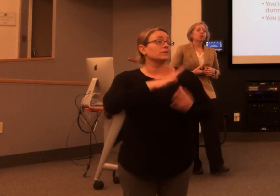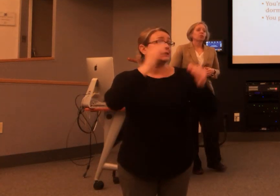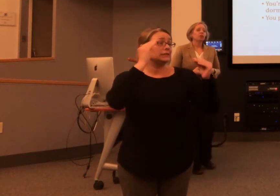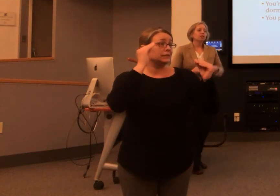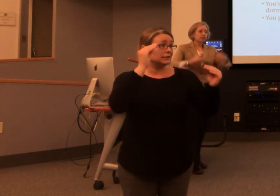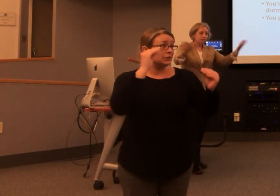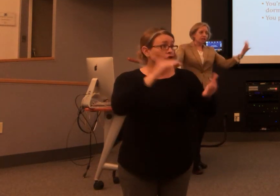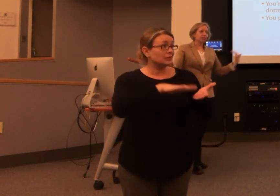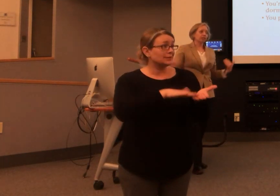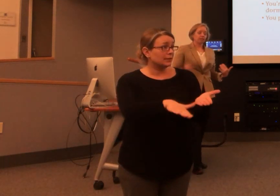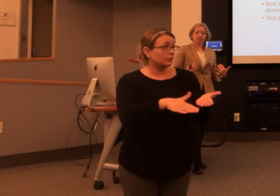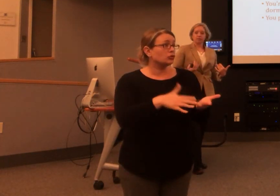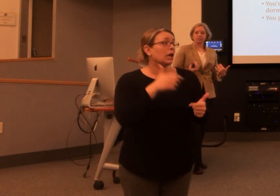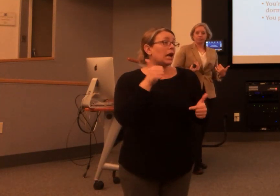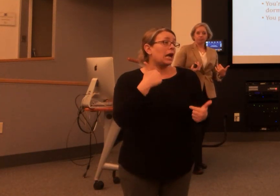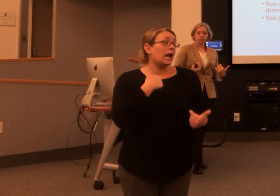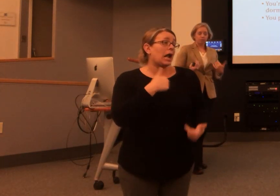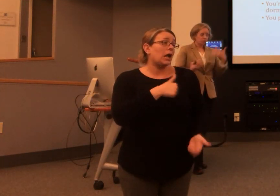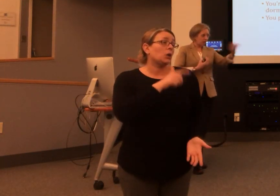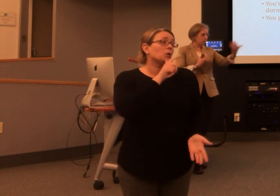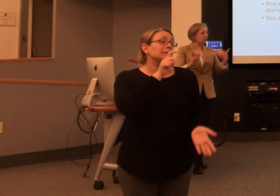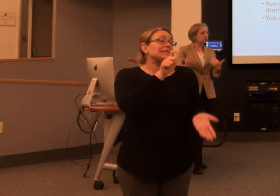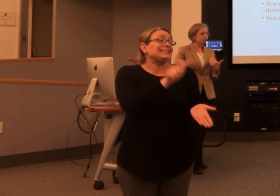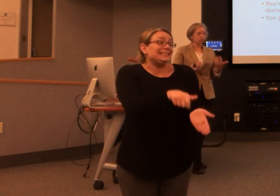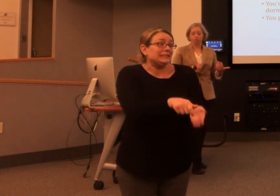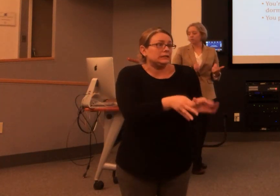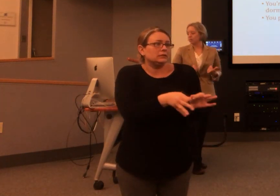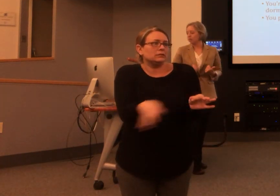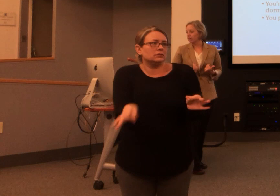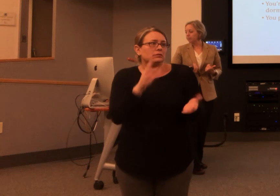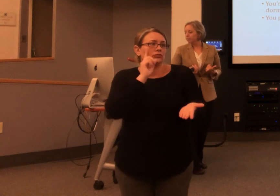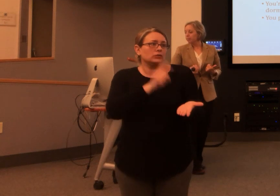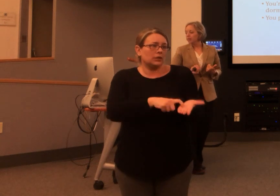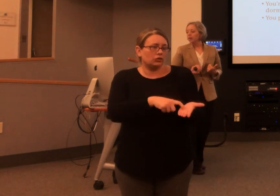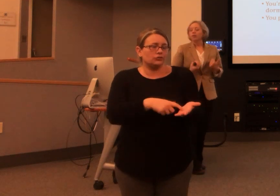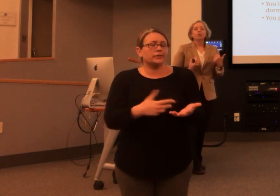So in a setting like this where I am teaching you something,